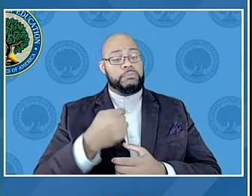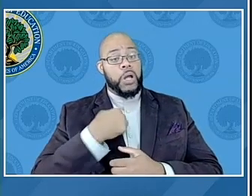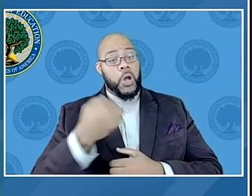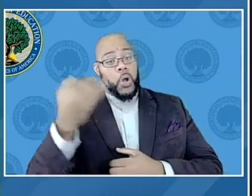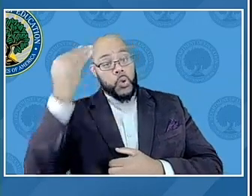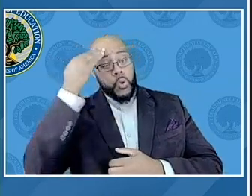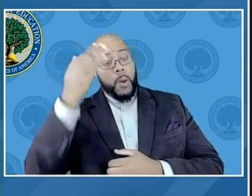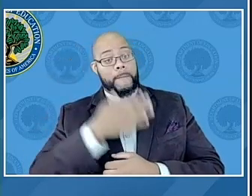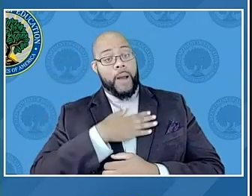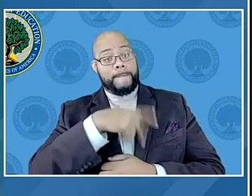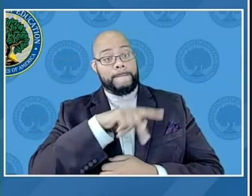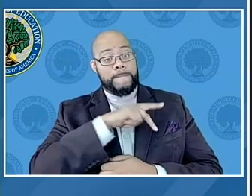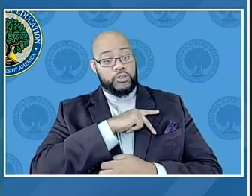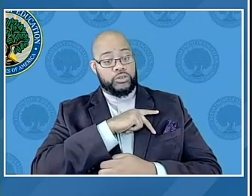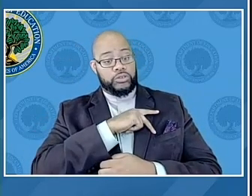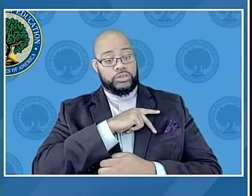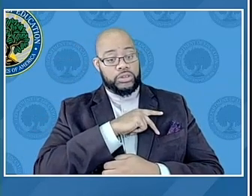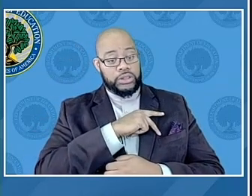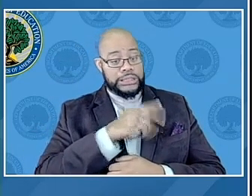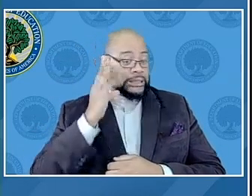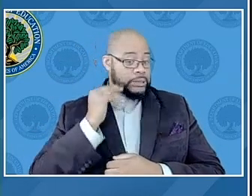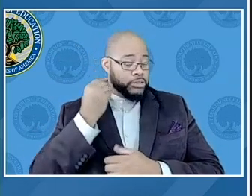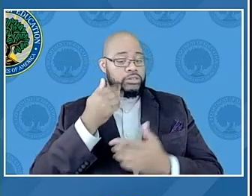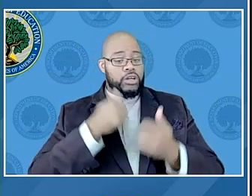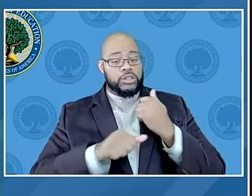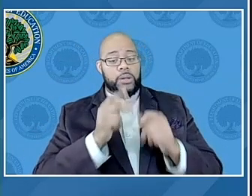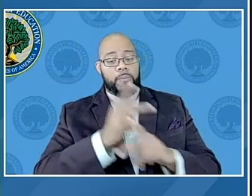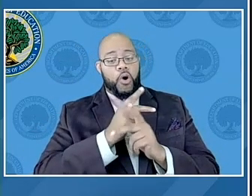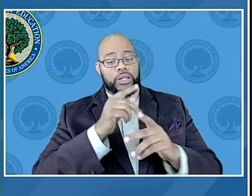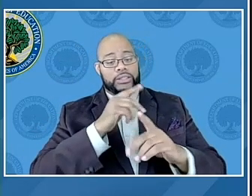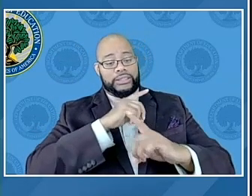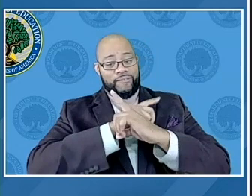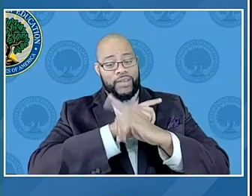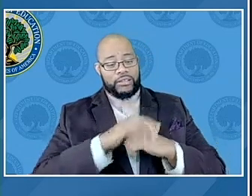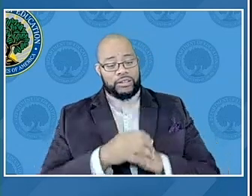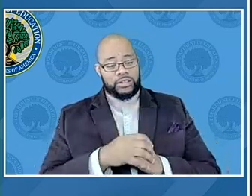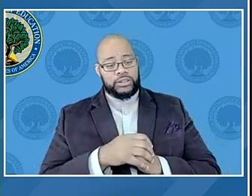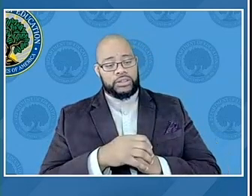experience, and that's mostly under Borrower Defense, when the Sweet vs